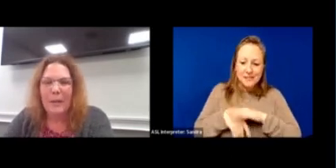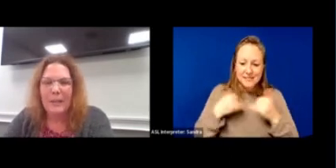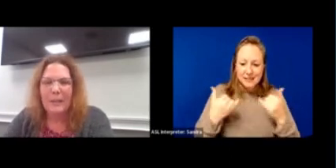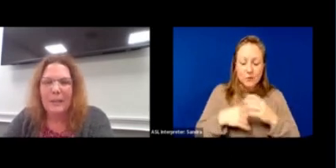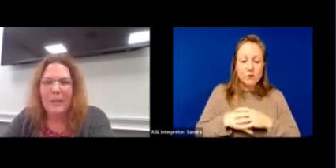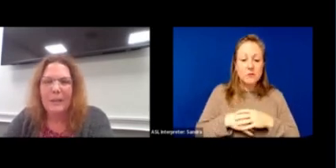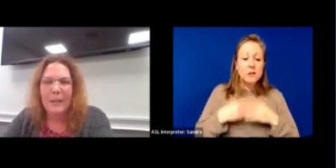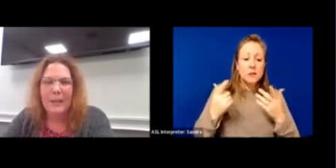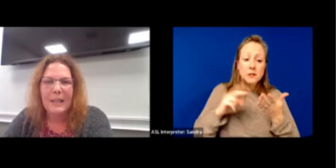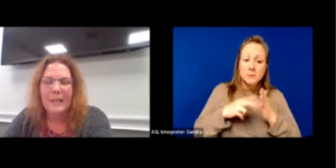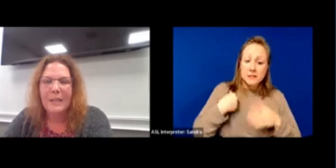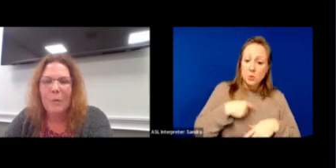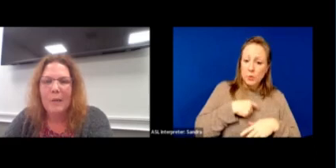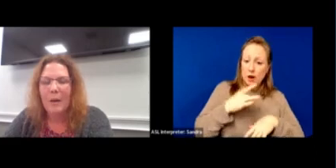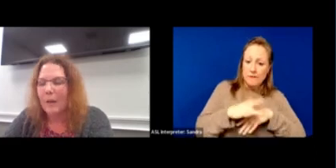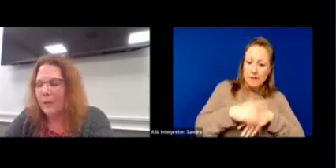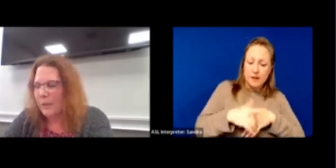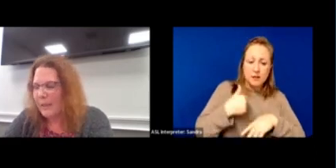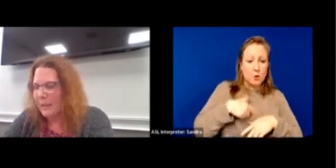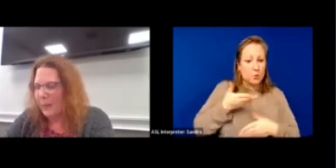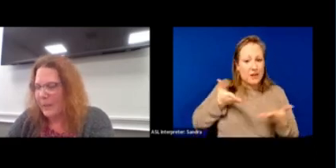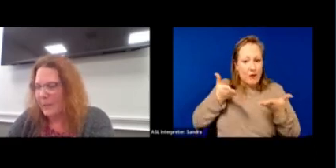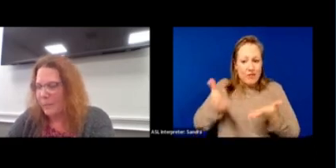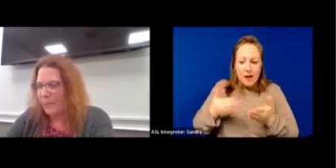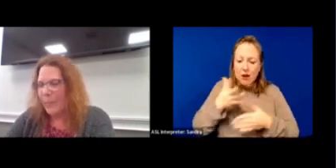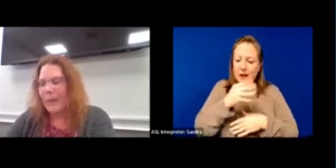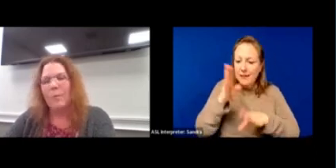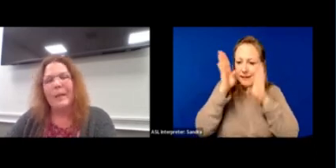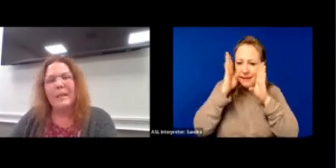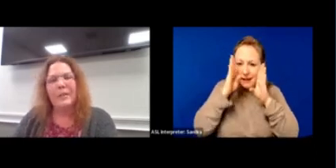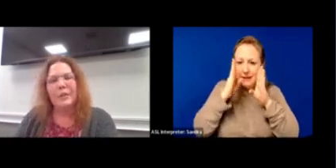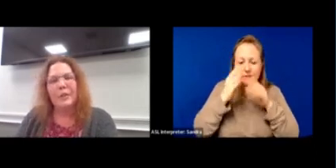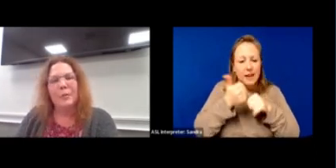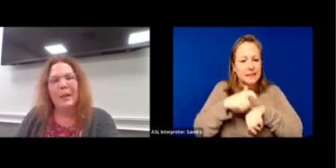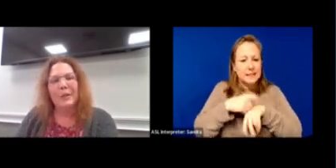present and attentive when we talk to our DSPs we need to make